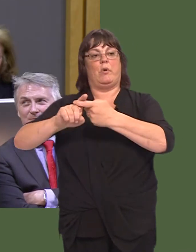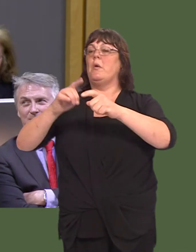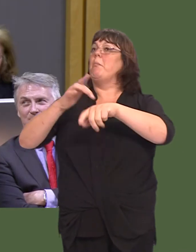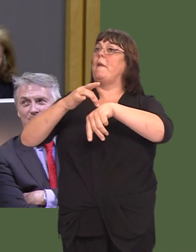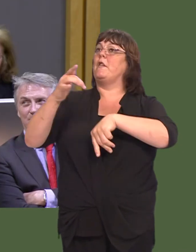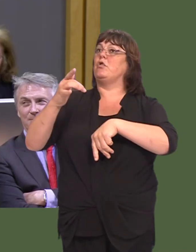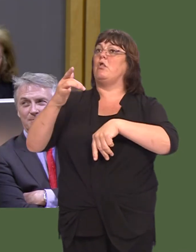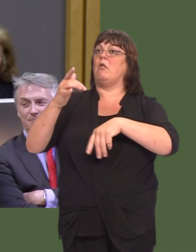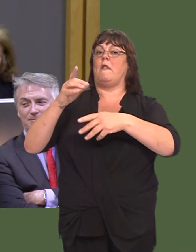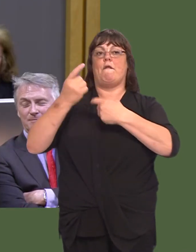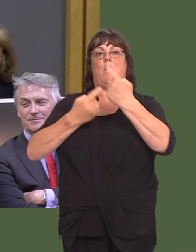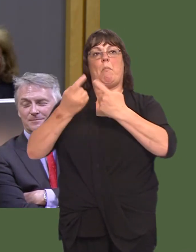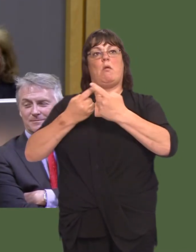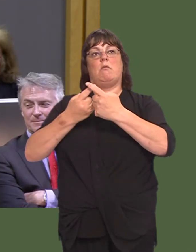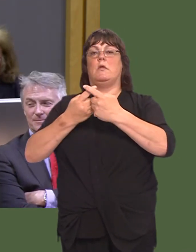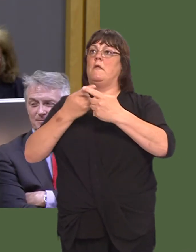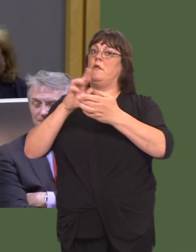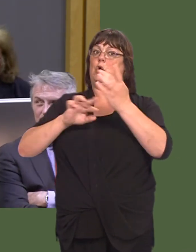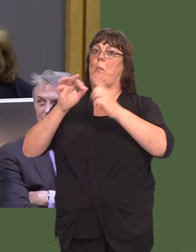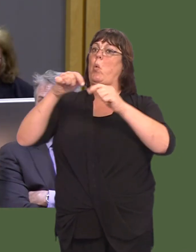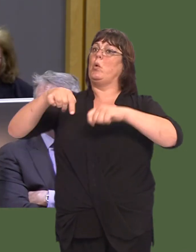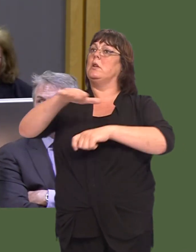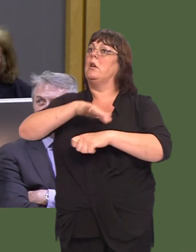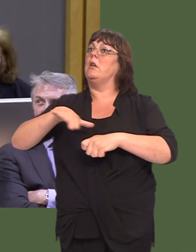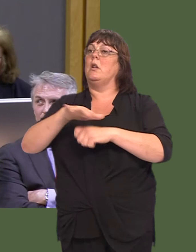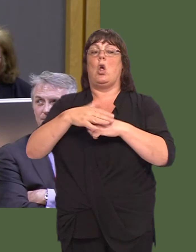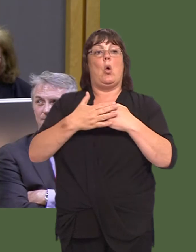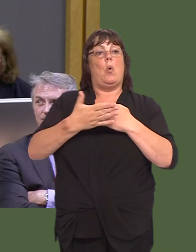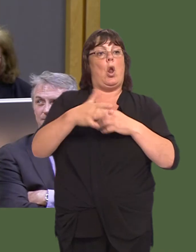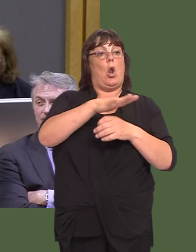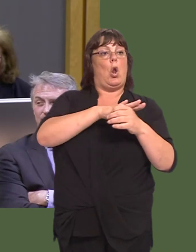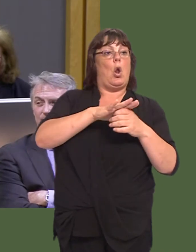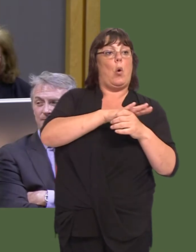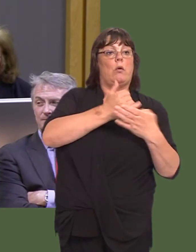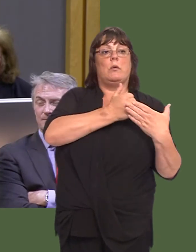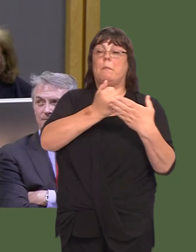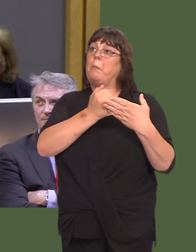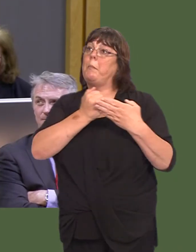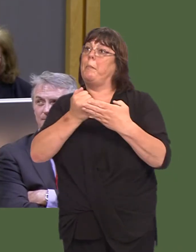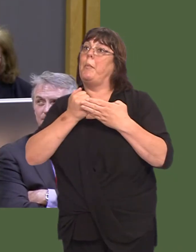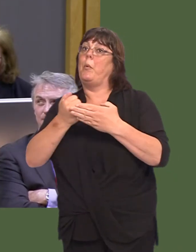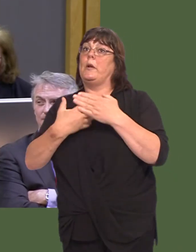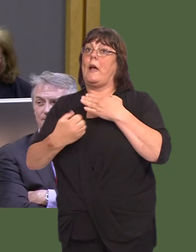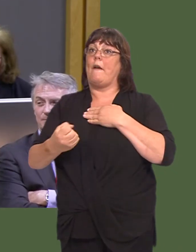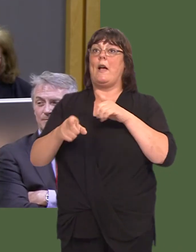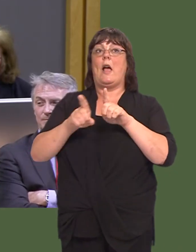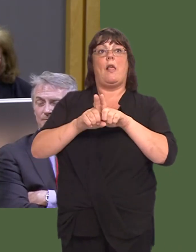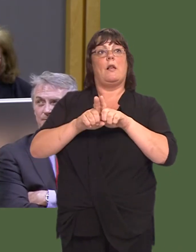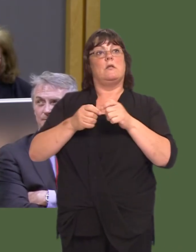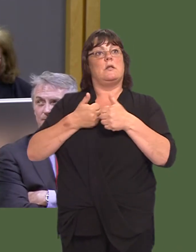football for next season in Newport, showing the importance, I think, of local input into team, and of course it is a supporterís trust.